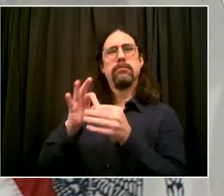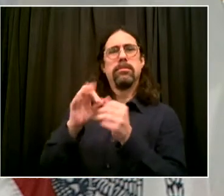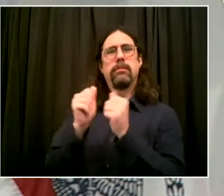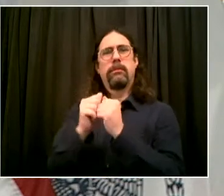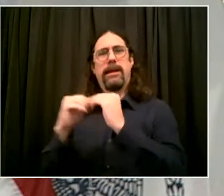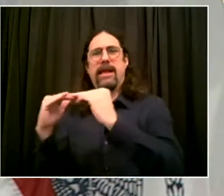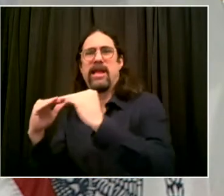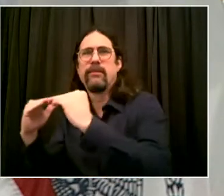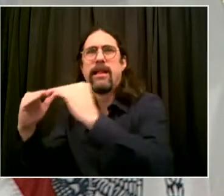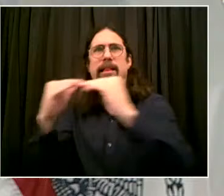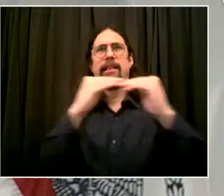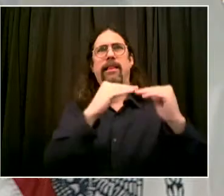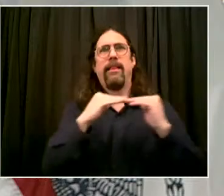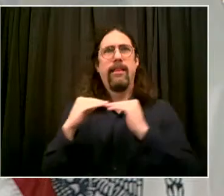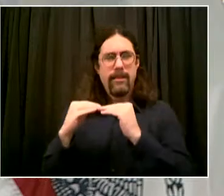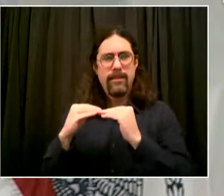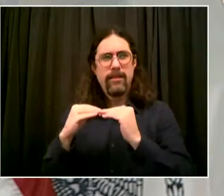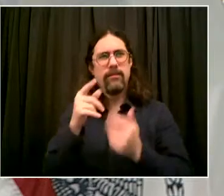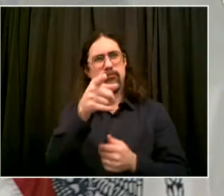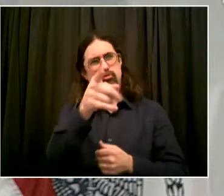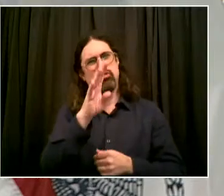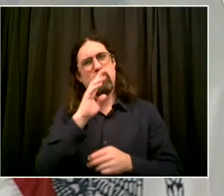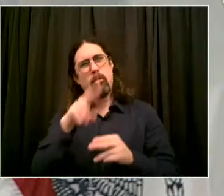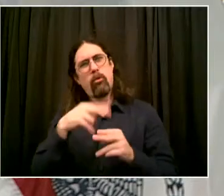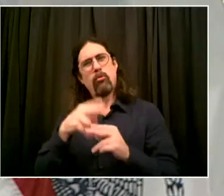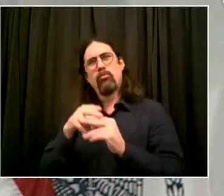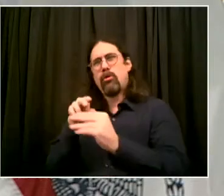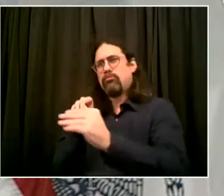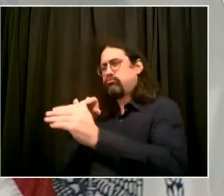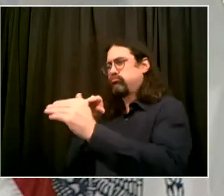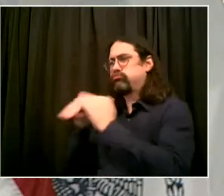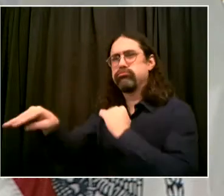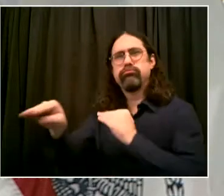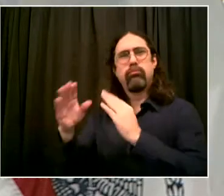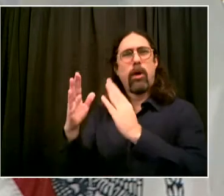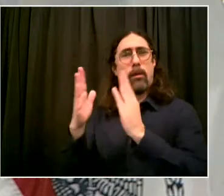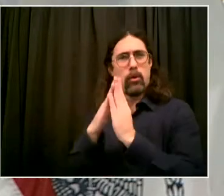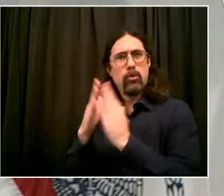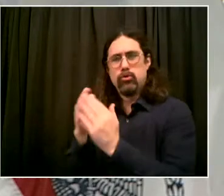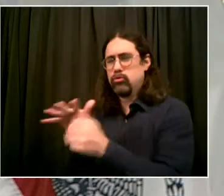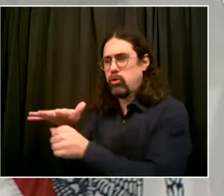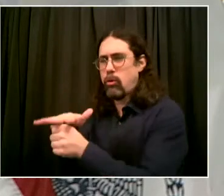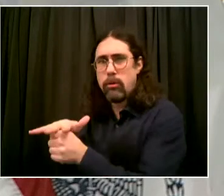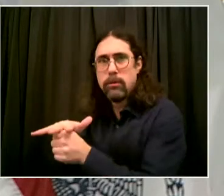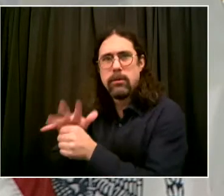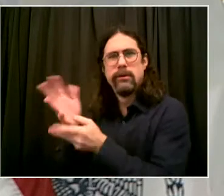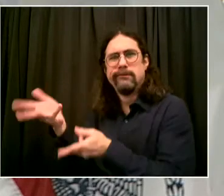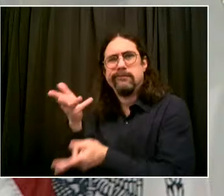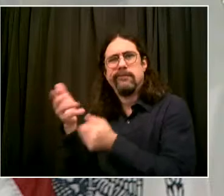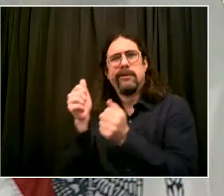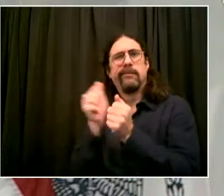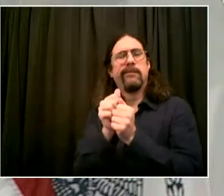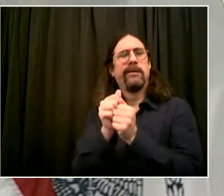JUST BECAUSE A SITE MAY OPEN UP IN A HARD-HIT COMMUNMIIY TDDOES NOT MEAN THAT COMMUNITYTY ARE THE ONES GETTING THE VACCINE,